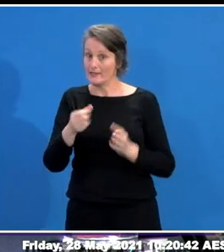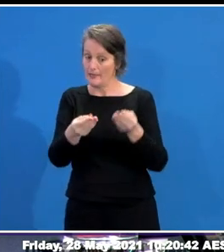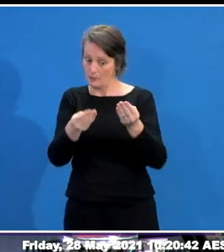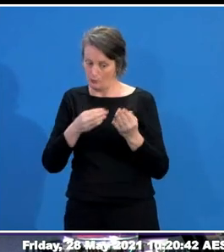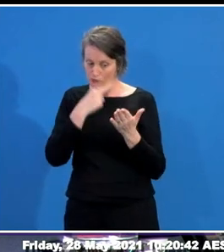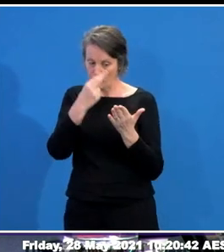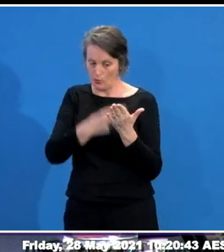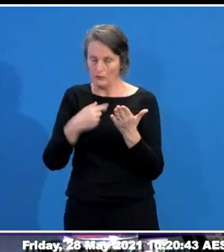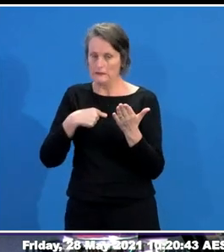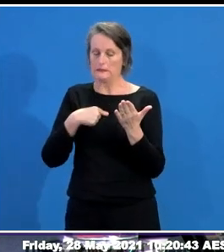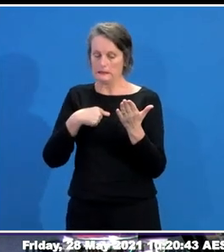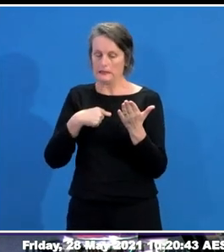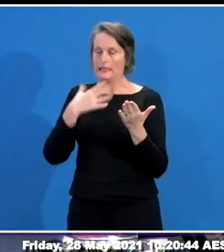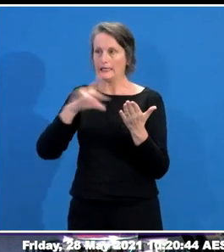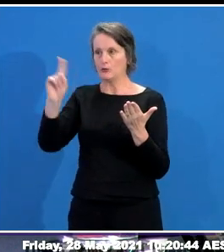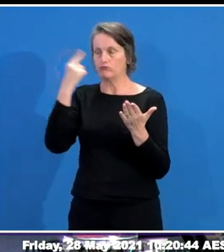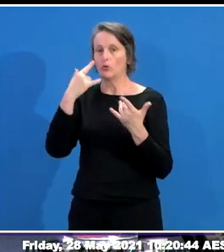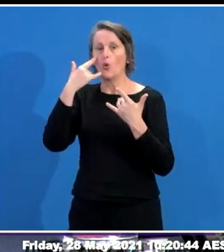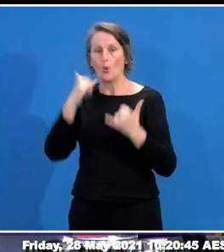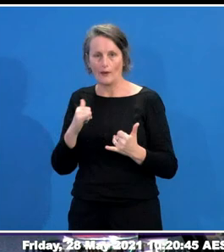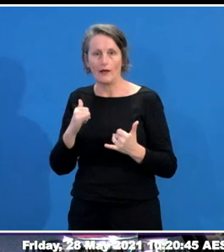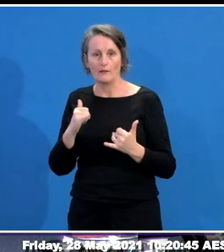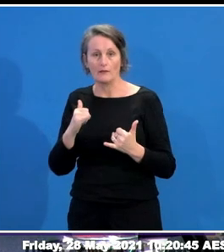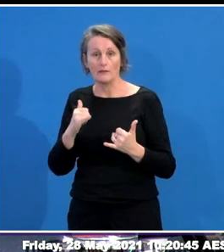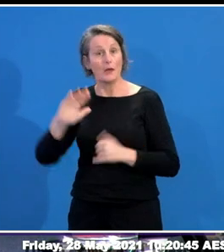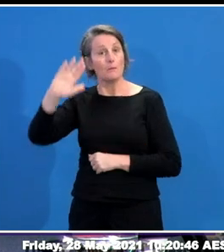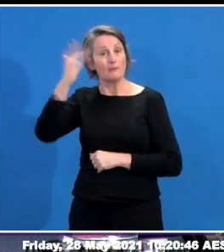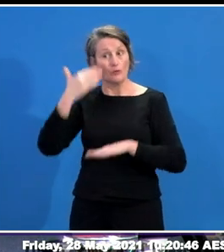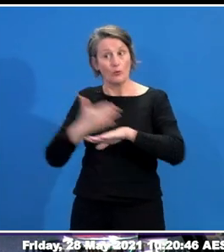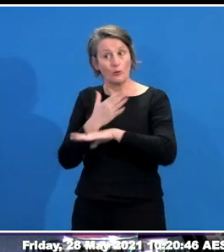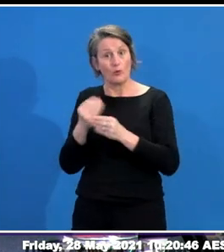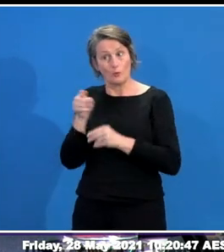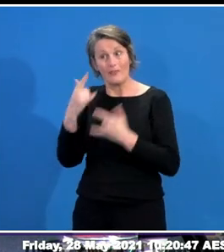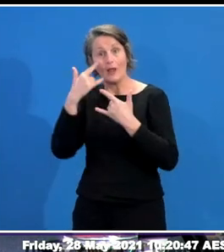services of WilliamsonBarwick, which we've utilised before to conduct the rest of the reports.